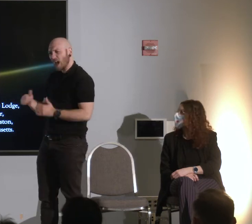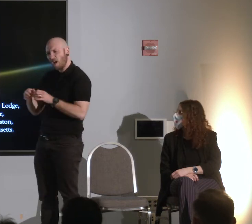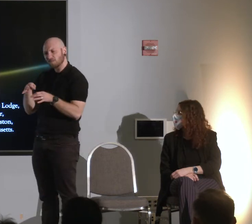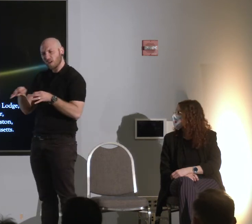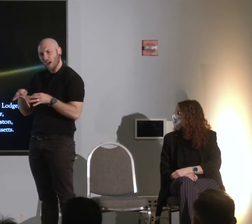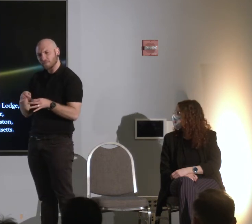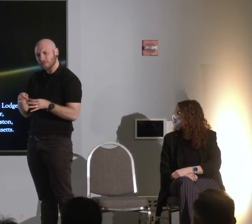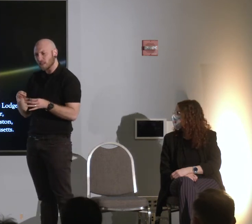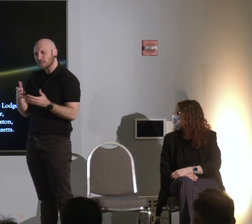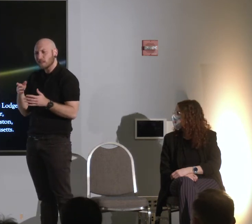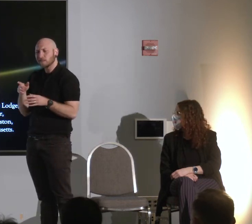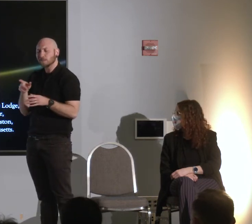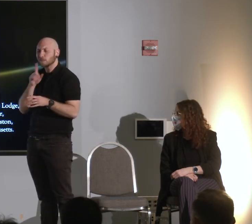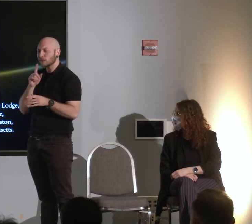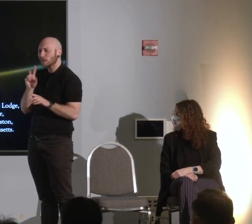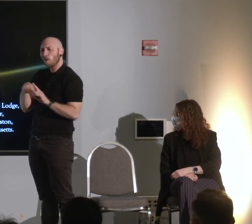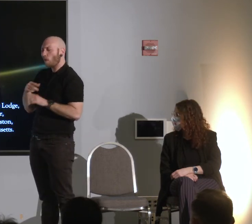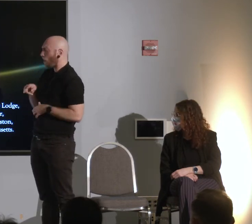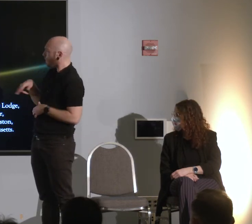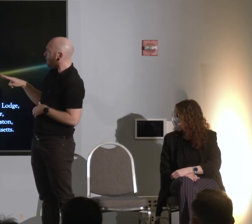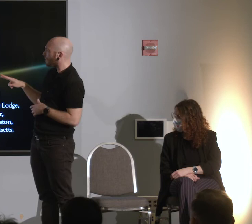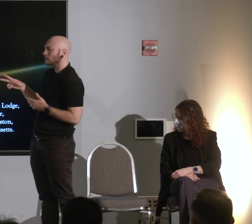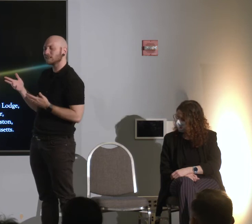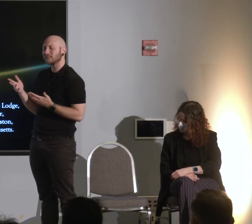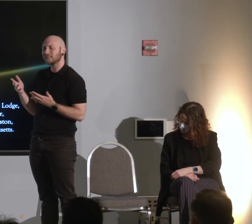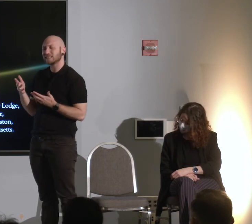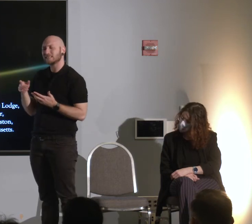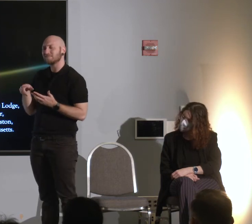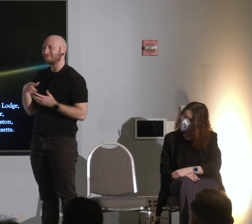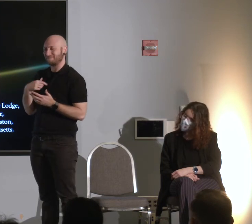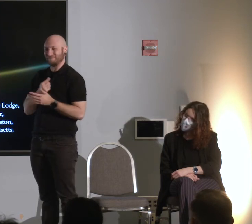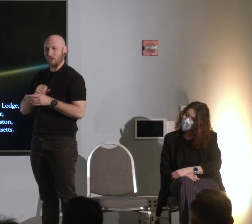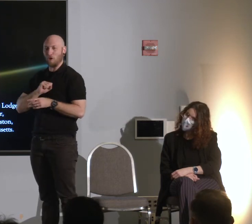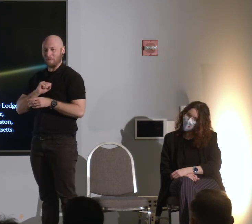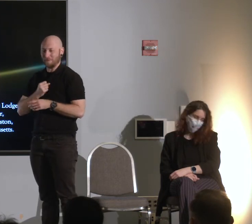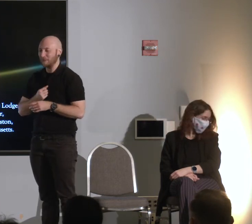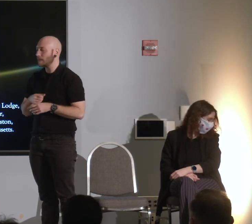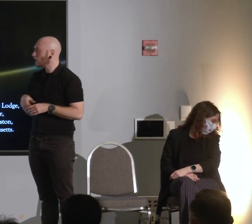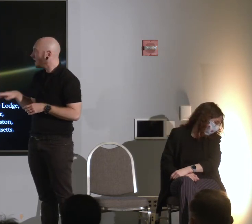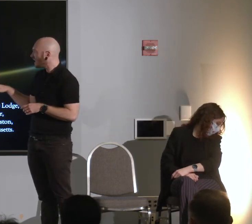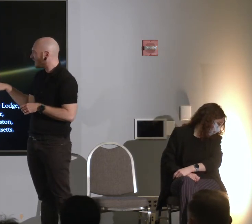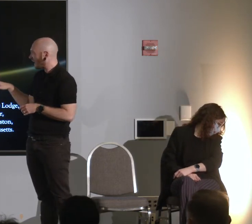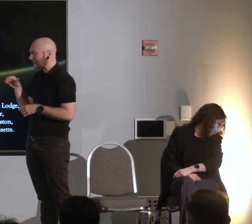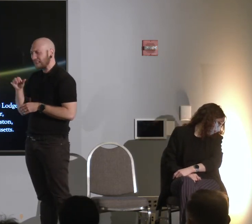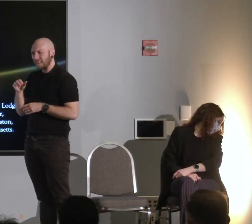one could point sorry about this. To another building near afar that resembled it,